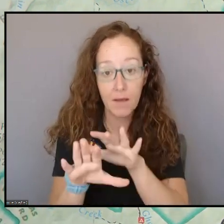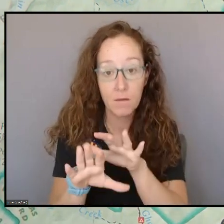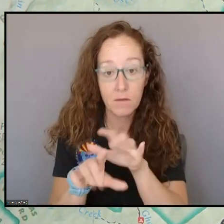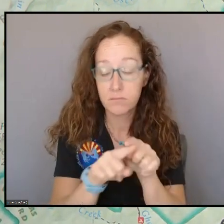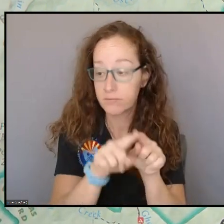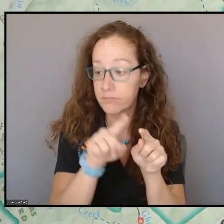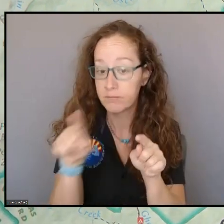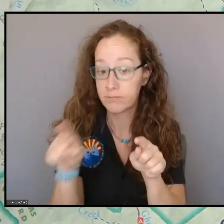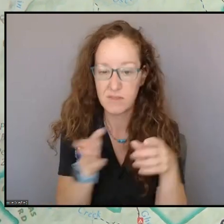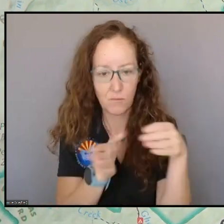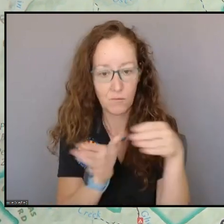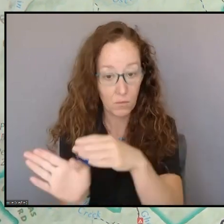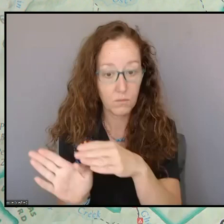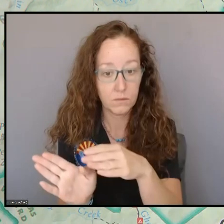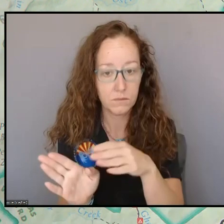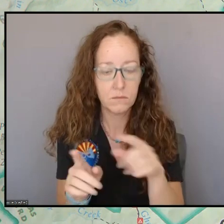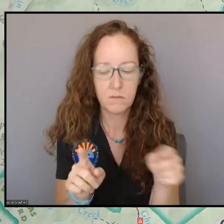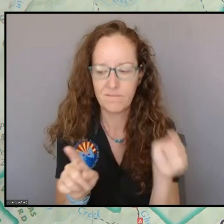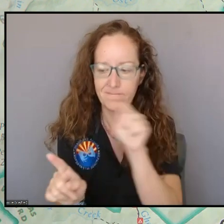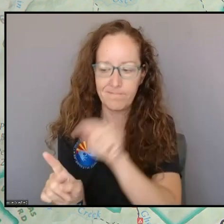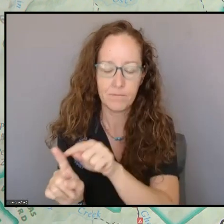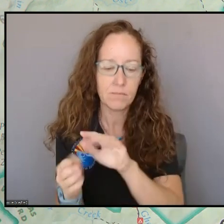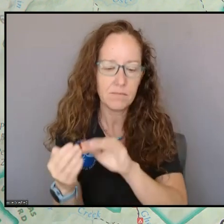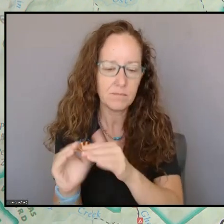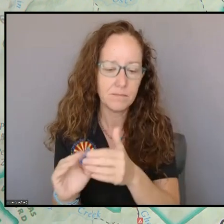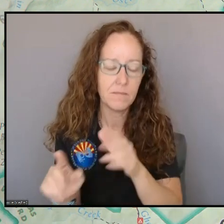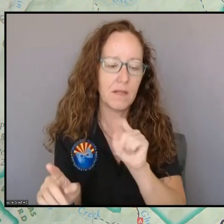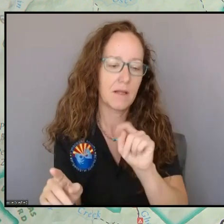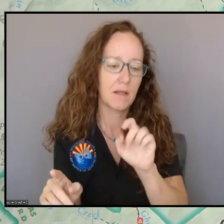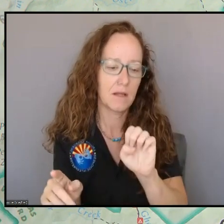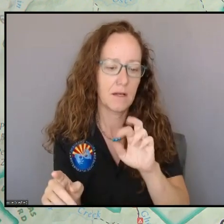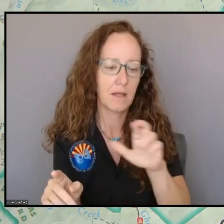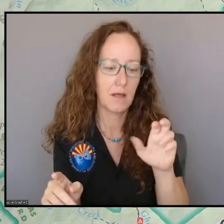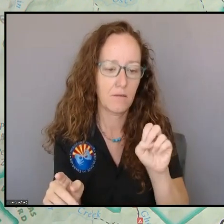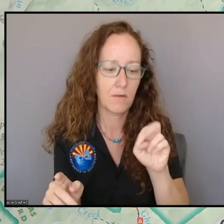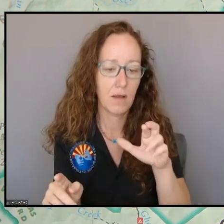Terrero, the work is continuing up in there with line prep on